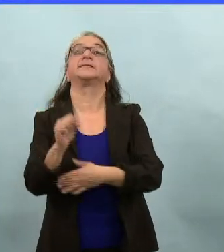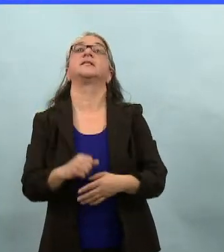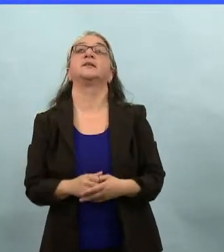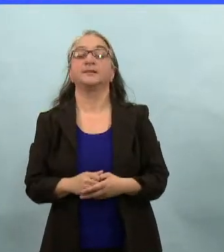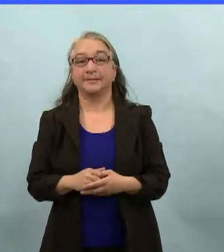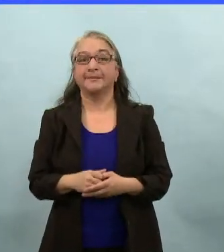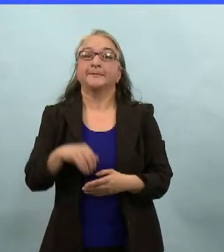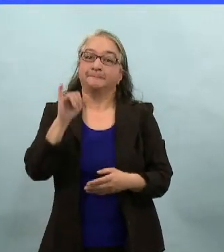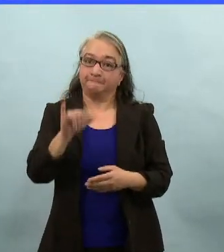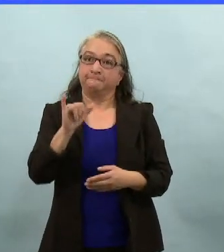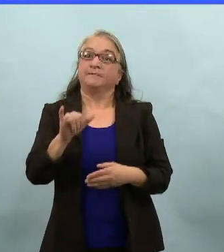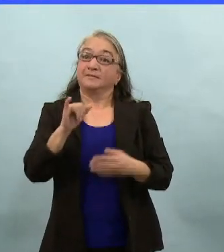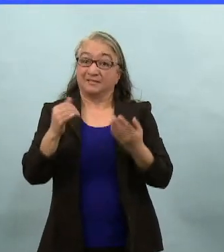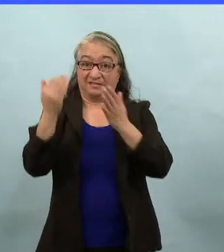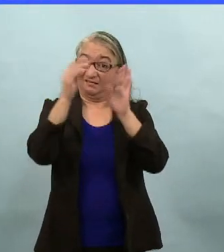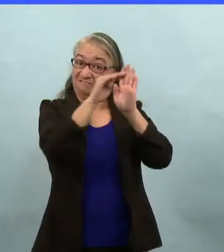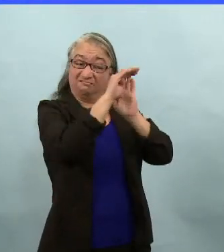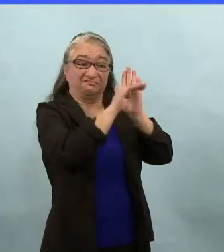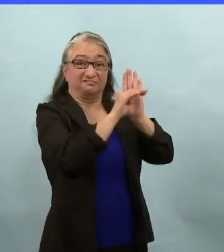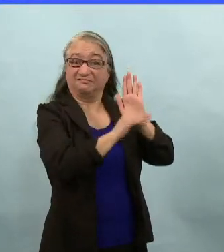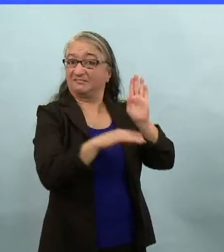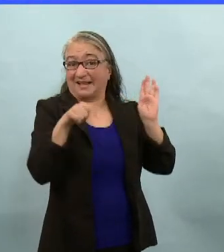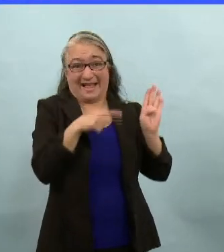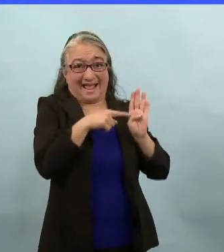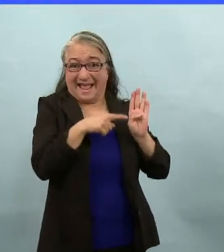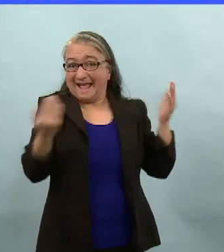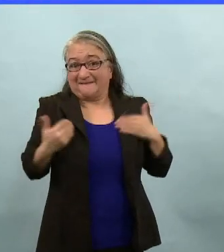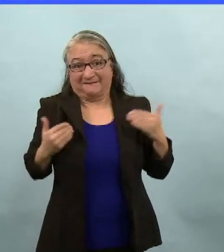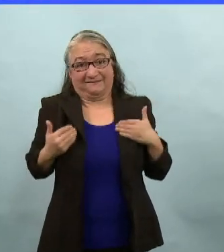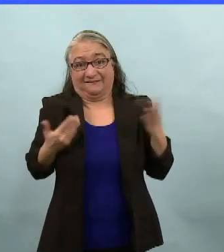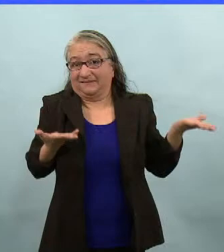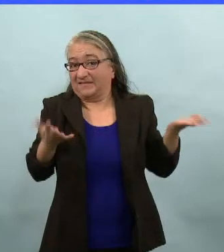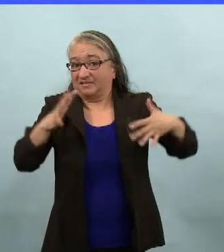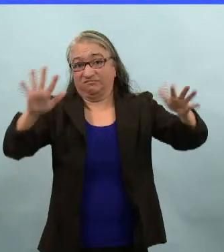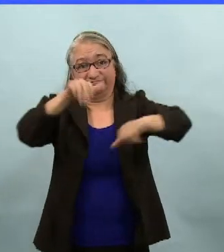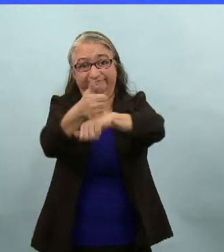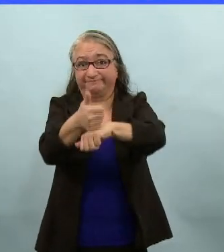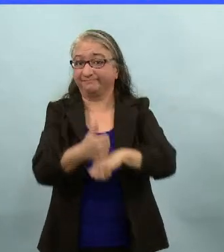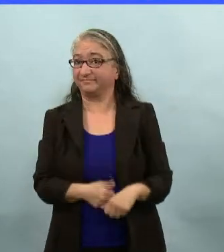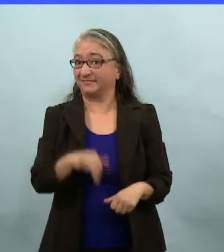let's not lose sight of that you know so we have those in place those restrictions are in place